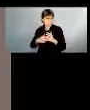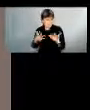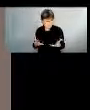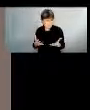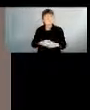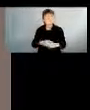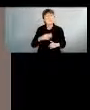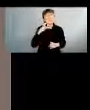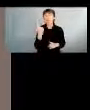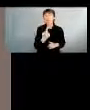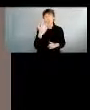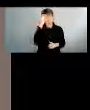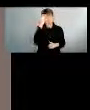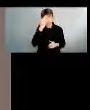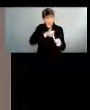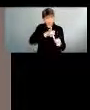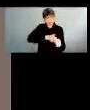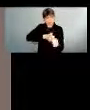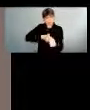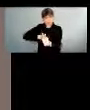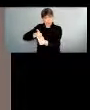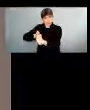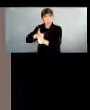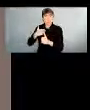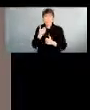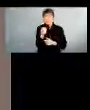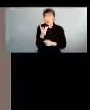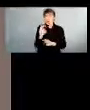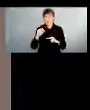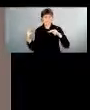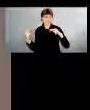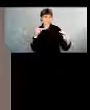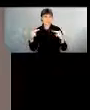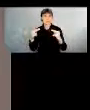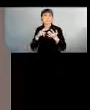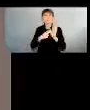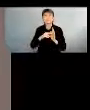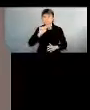so it’s important to guide the assessors in understanding how you consider things like